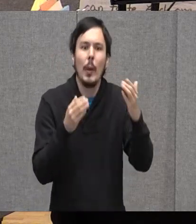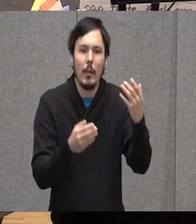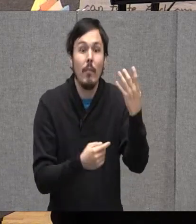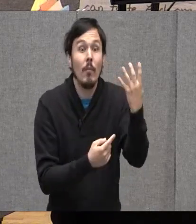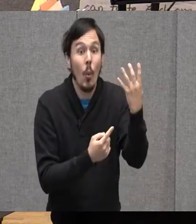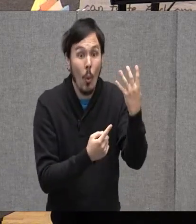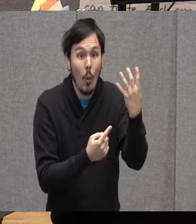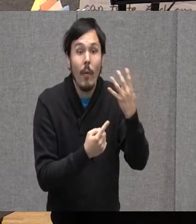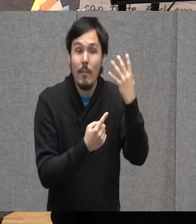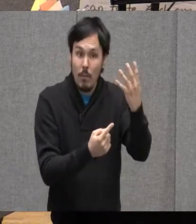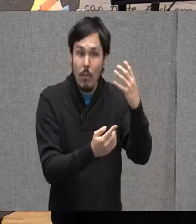Four pots.